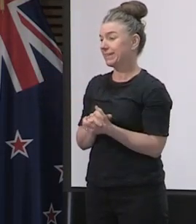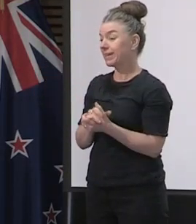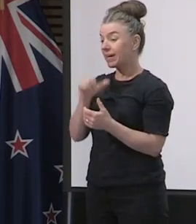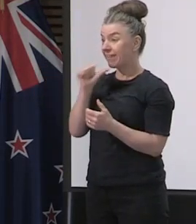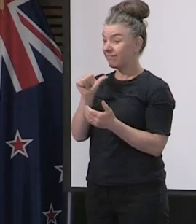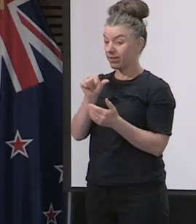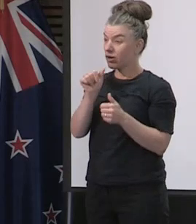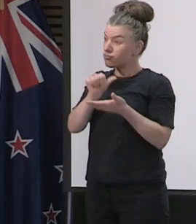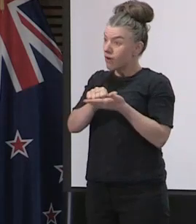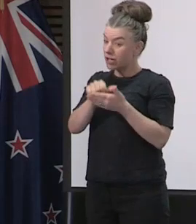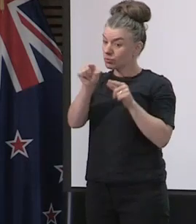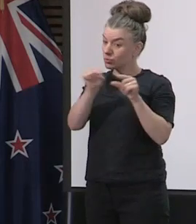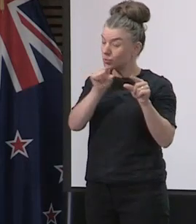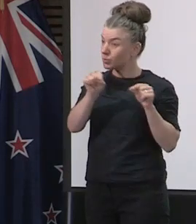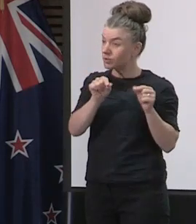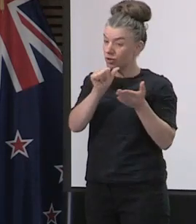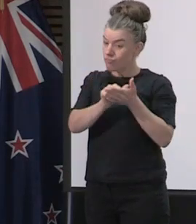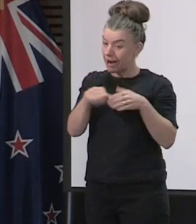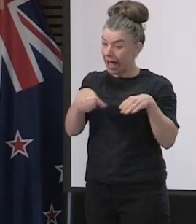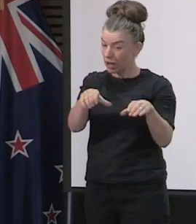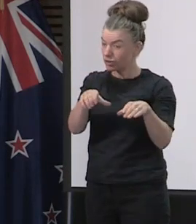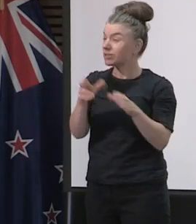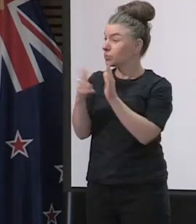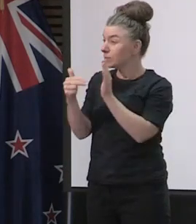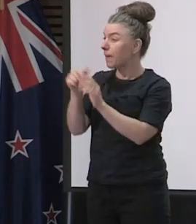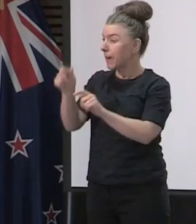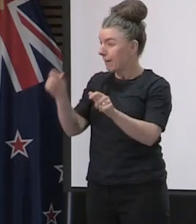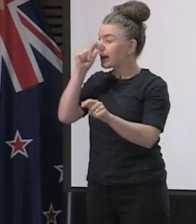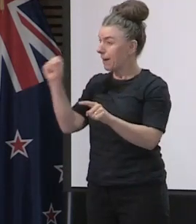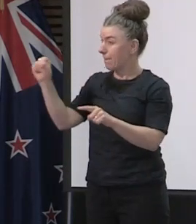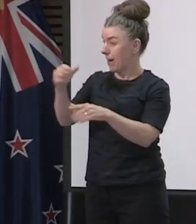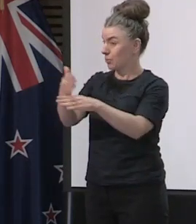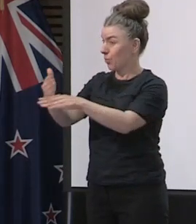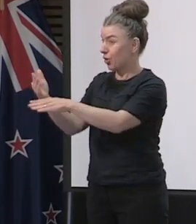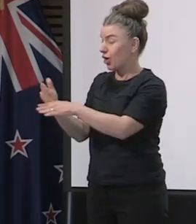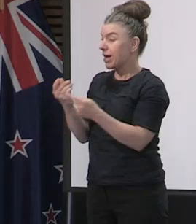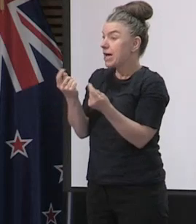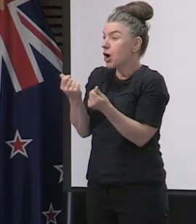winter, eventually is followed by spring. And if we make the